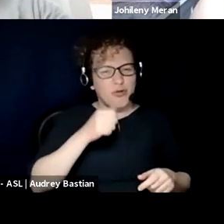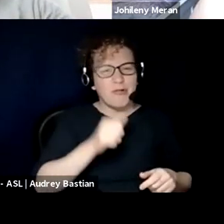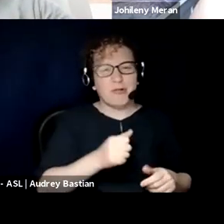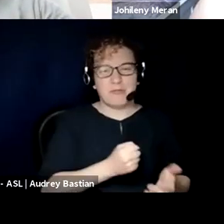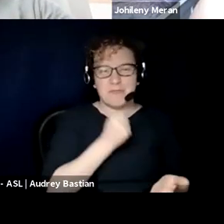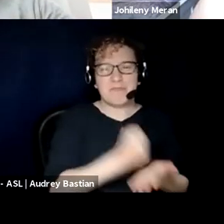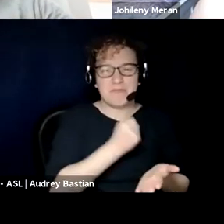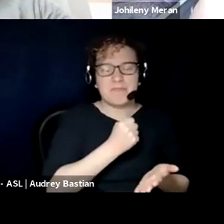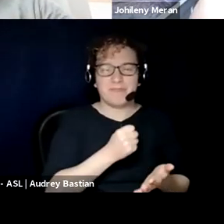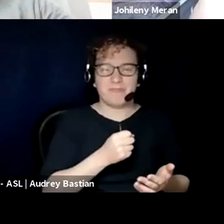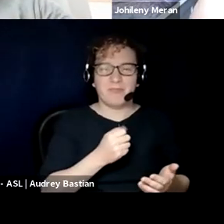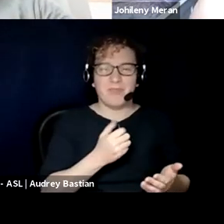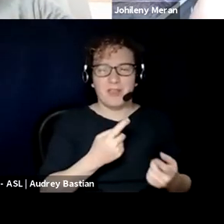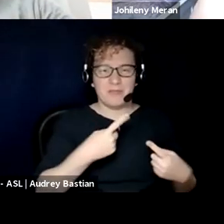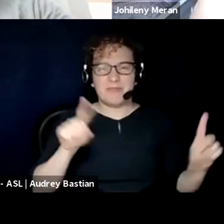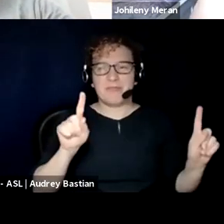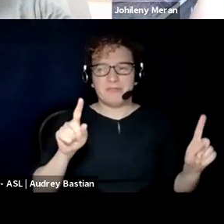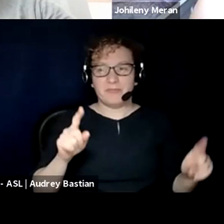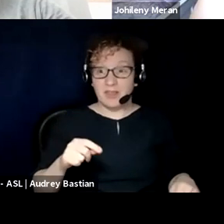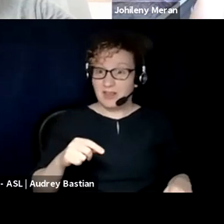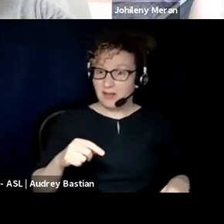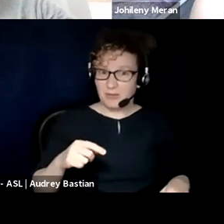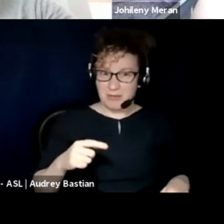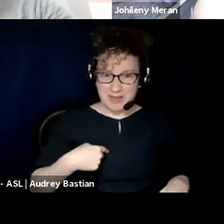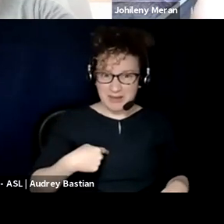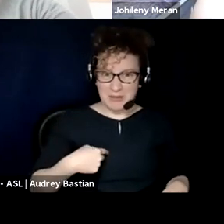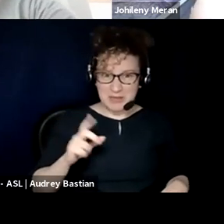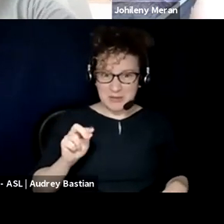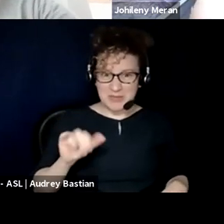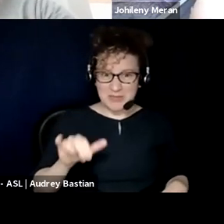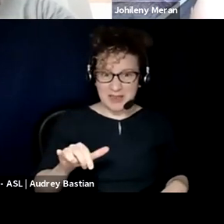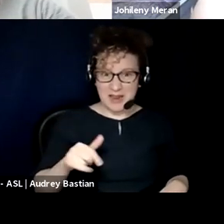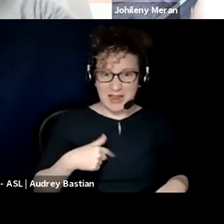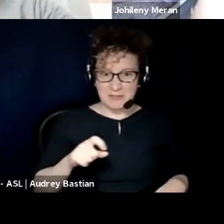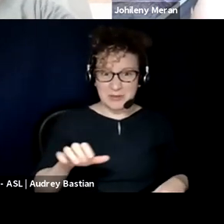And I was like this is what we are doing? This is what I have to do?